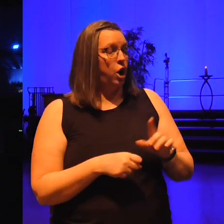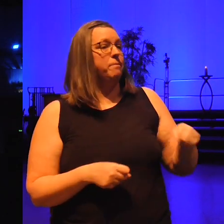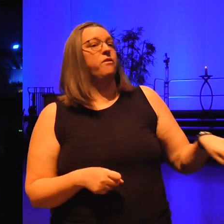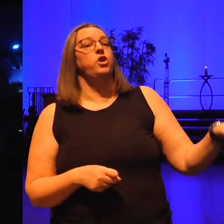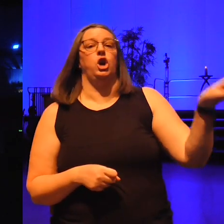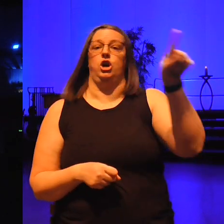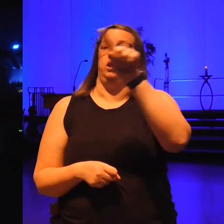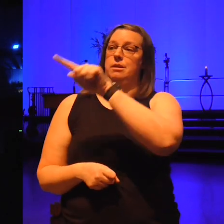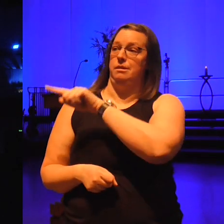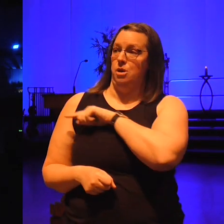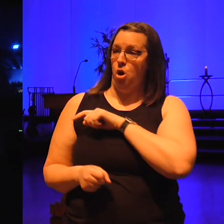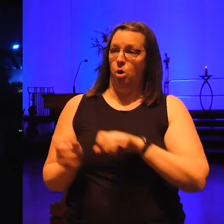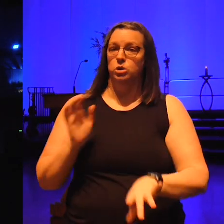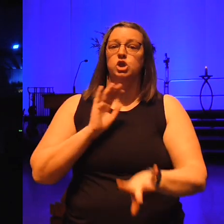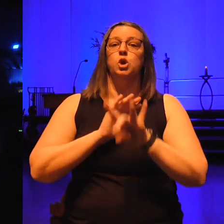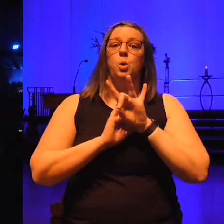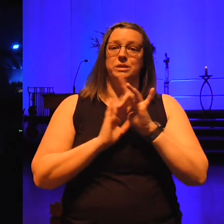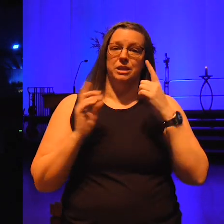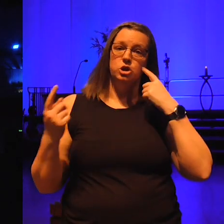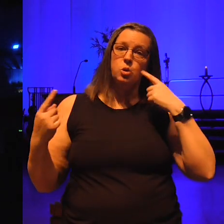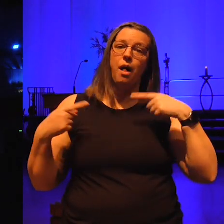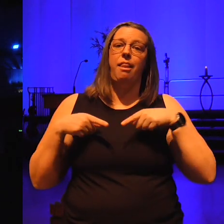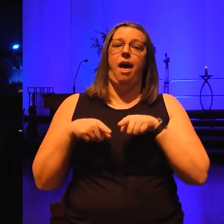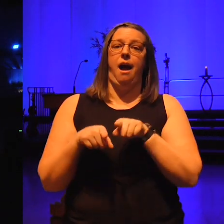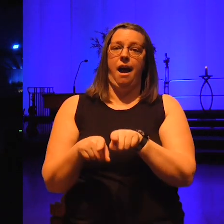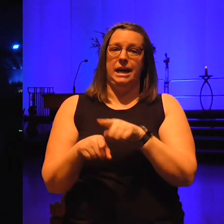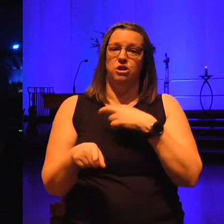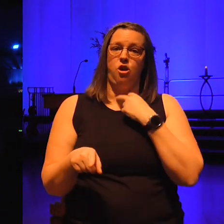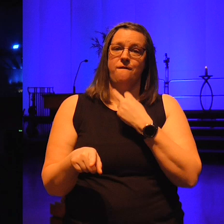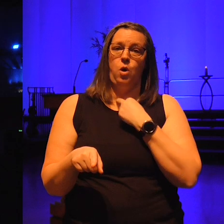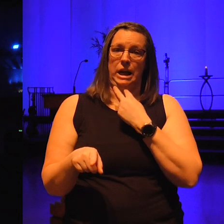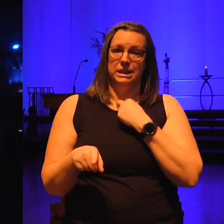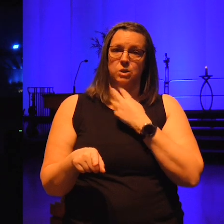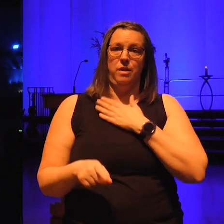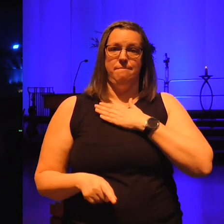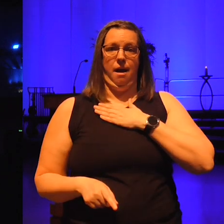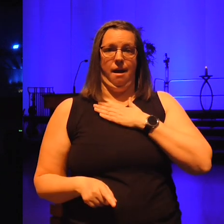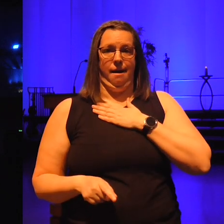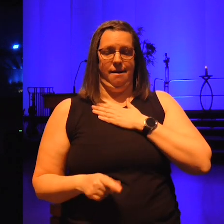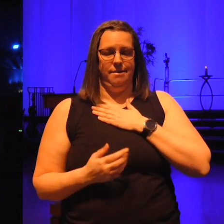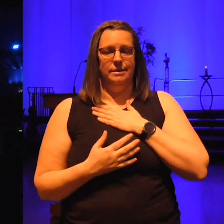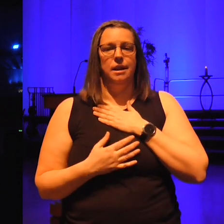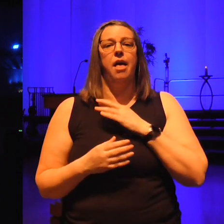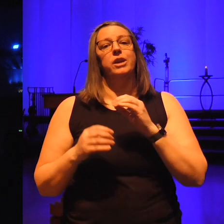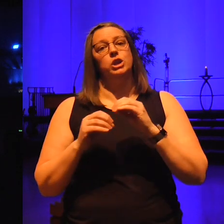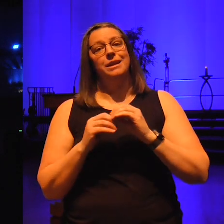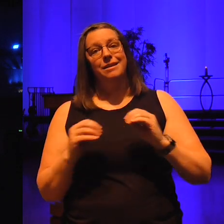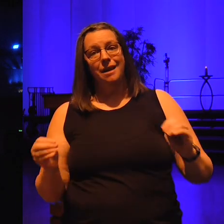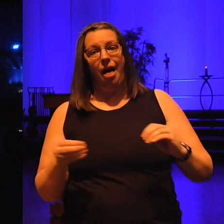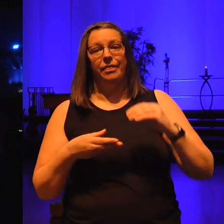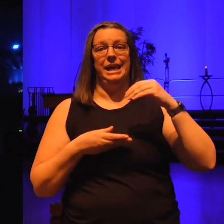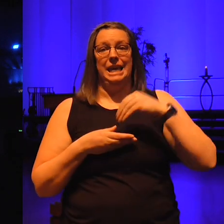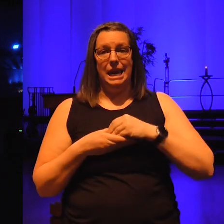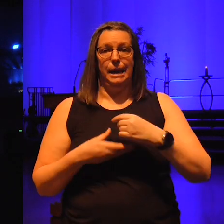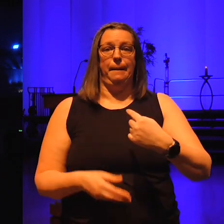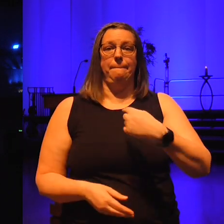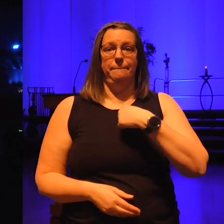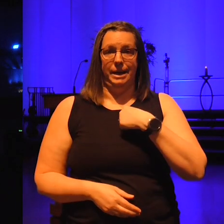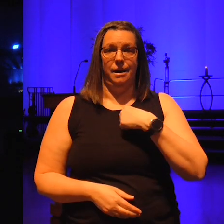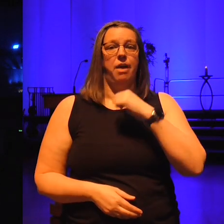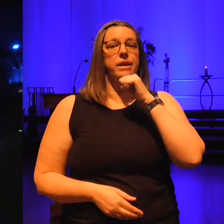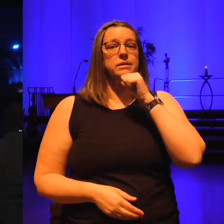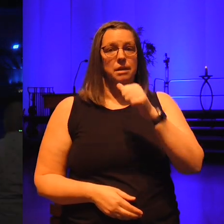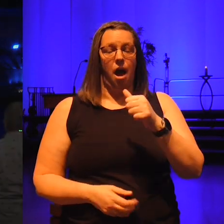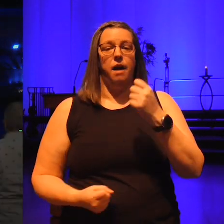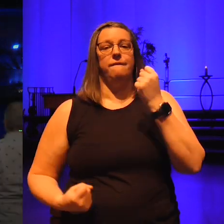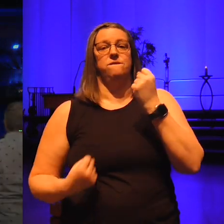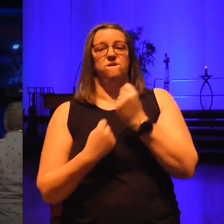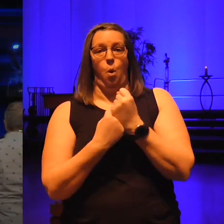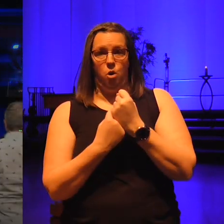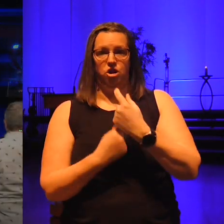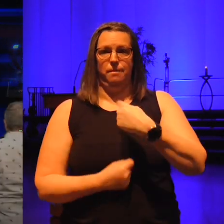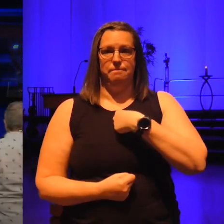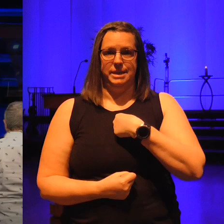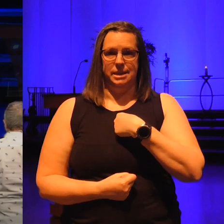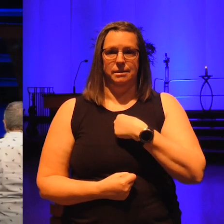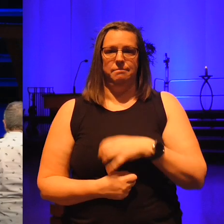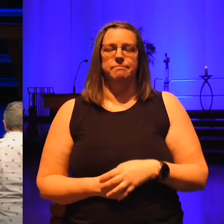voice with my prayerful voice right now there is nothing in me that is not for me I bring back